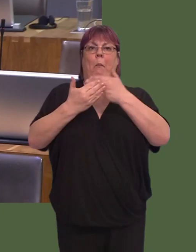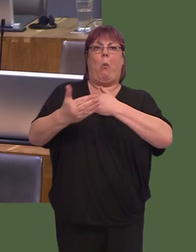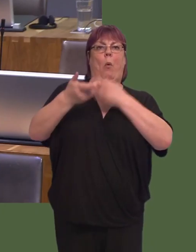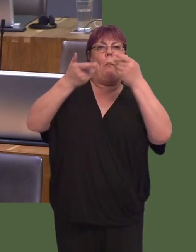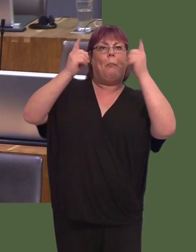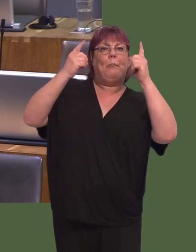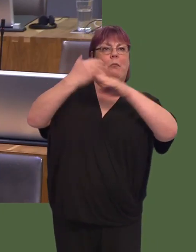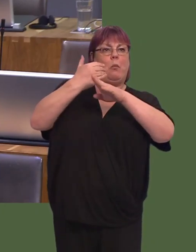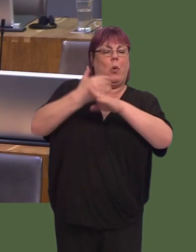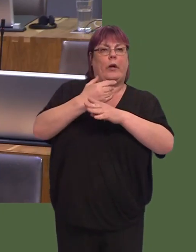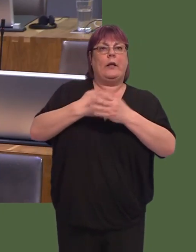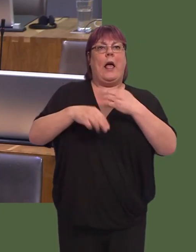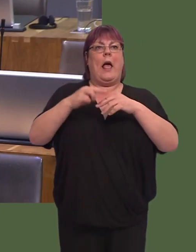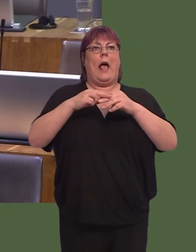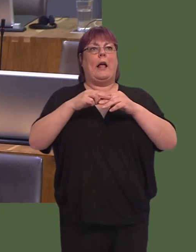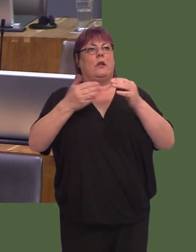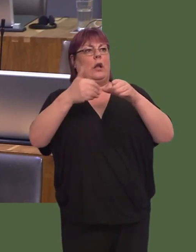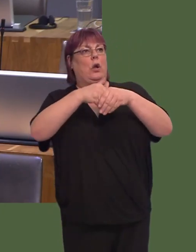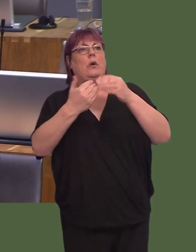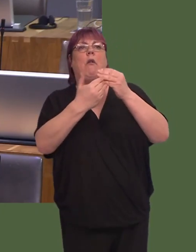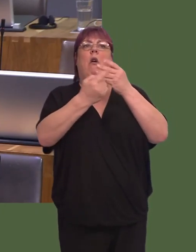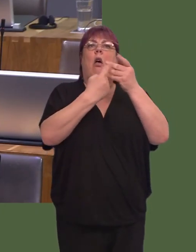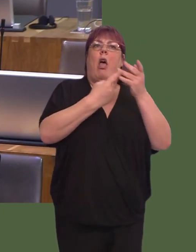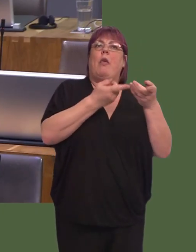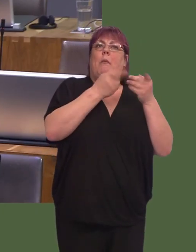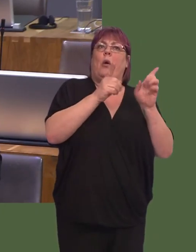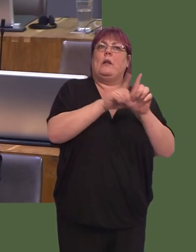of Welsh employers as part of our fair work agenda.